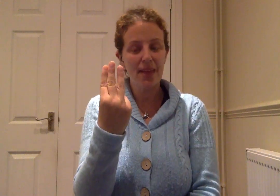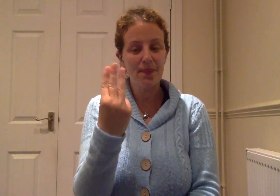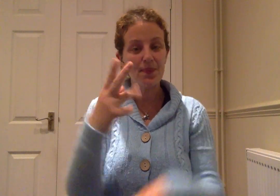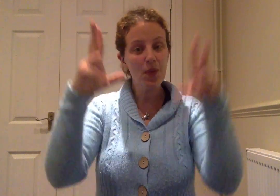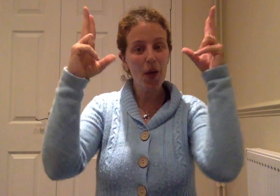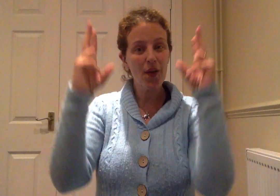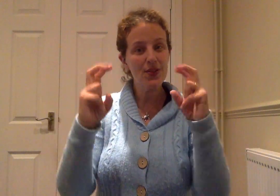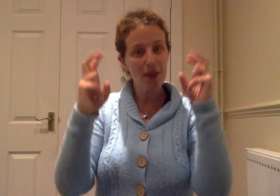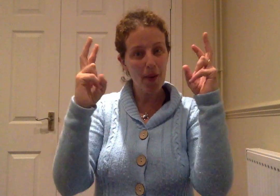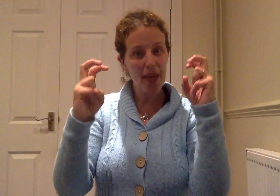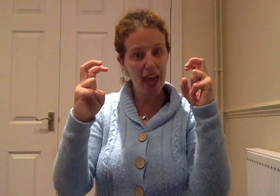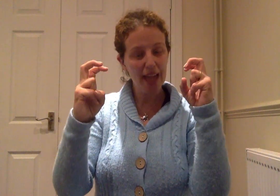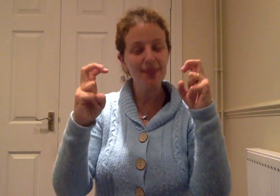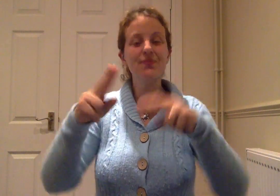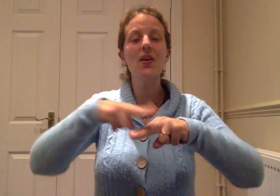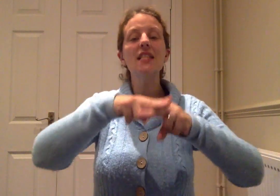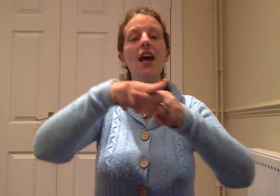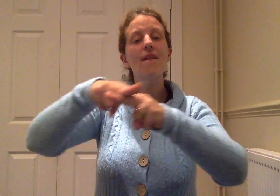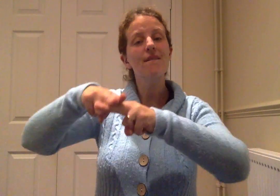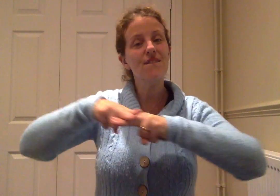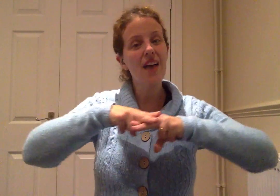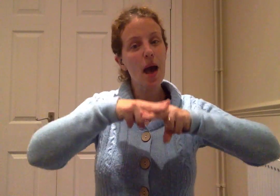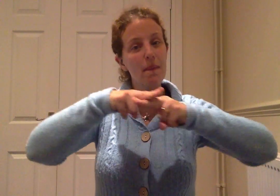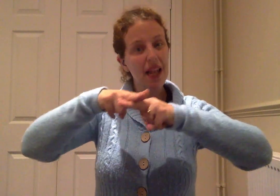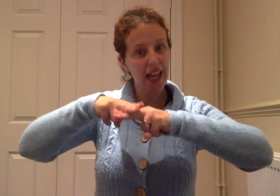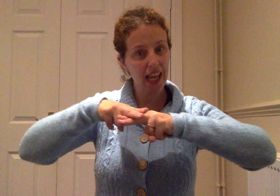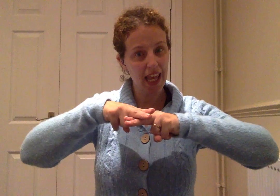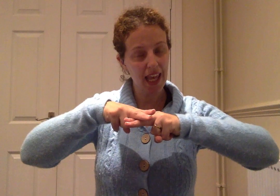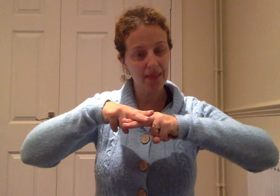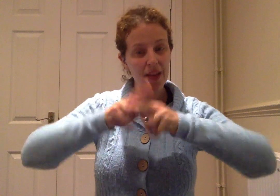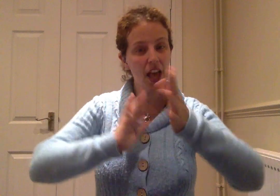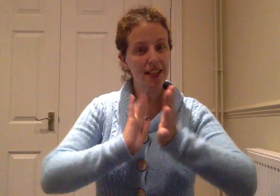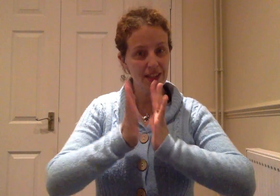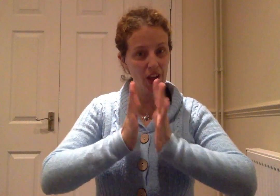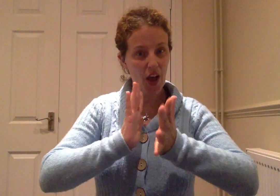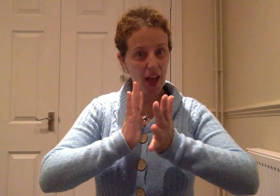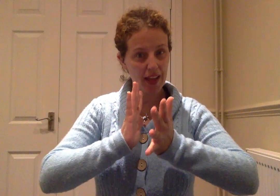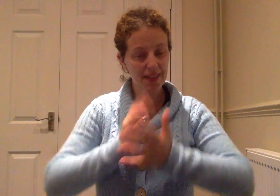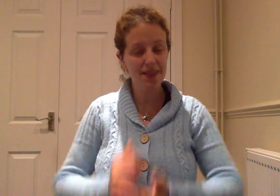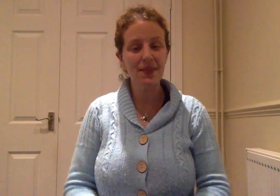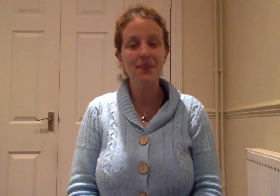Topic "Family Signs"